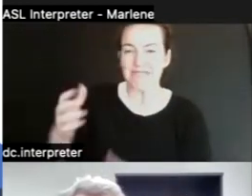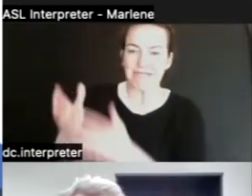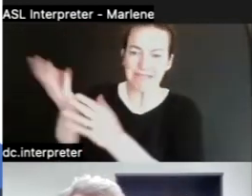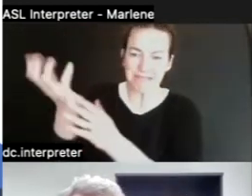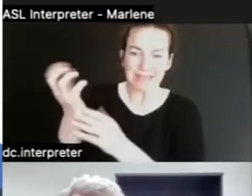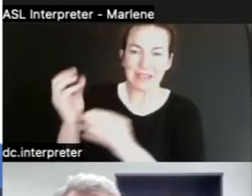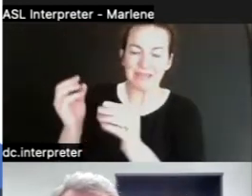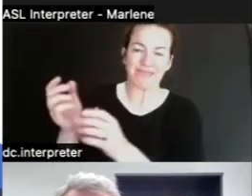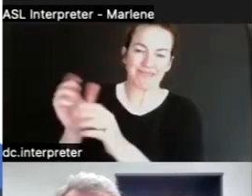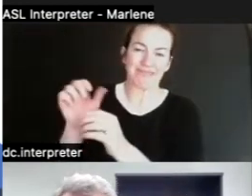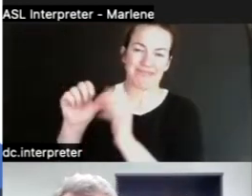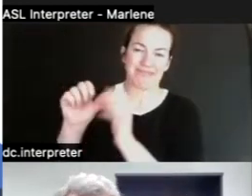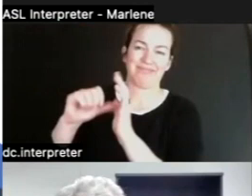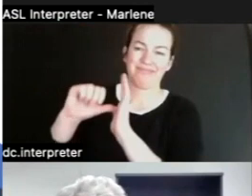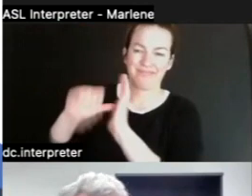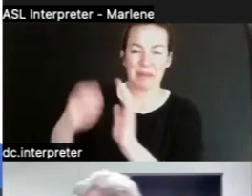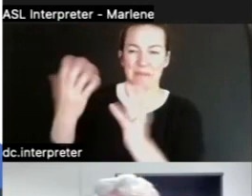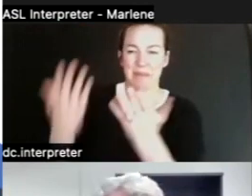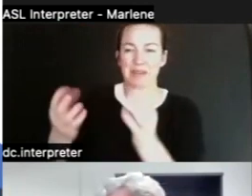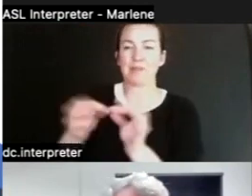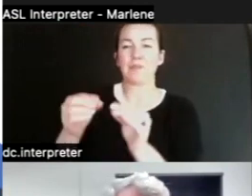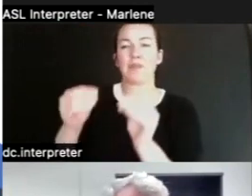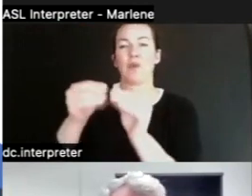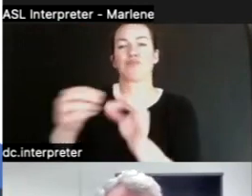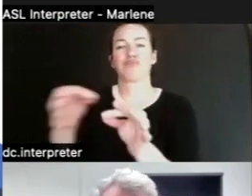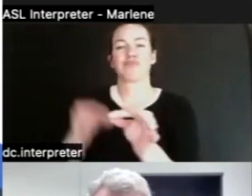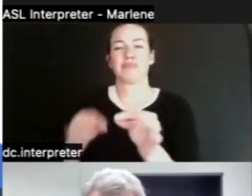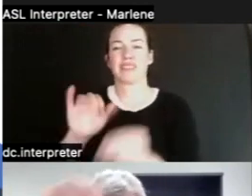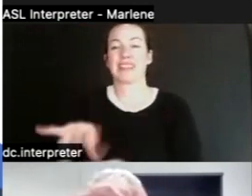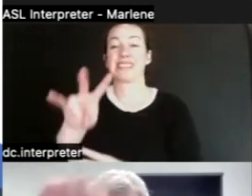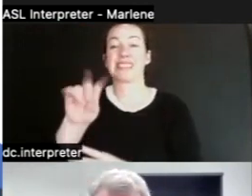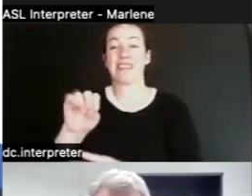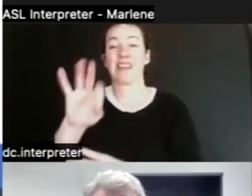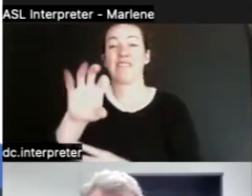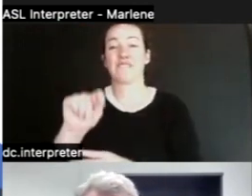That'll be 50 70 foot poles and some cases on top of the schools.